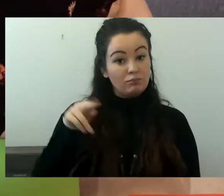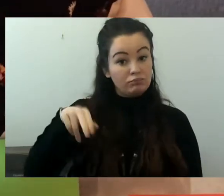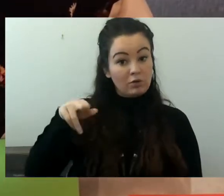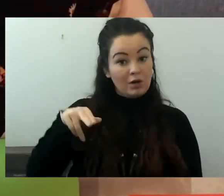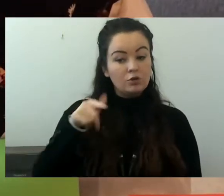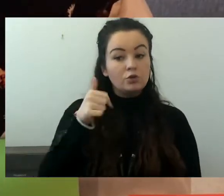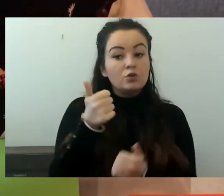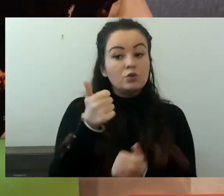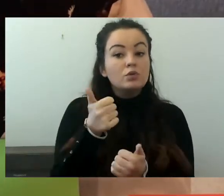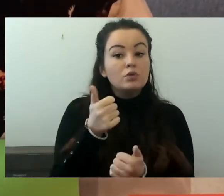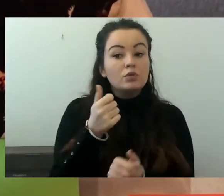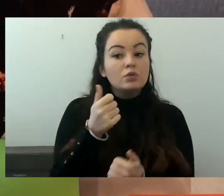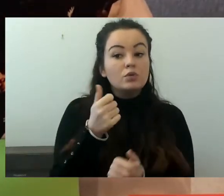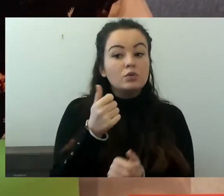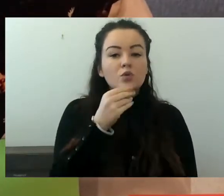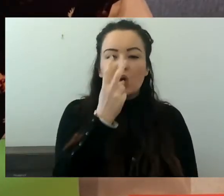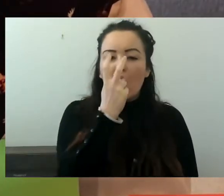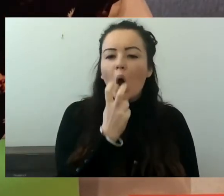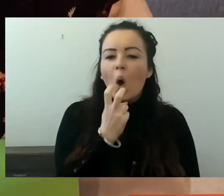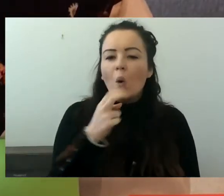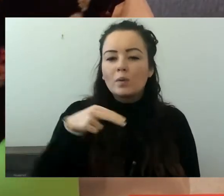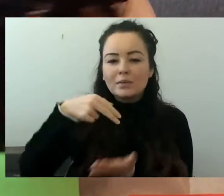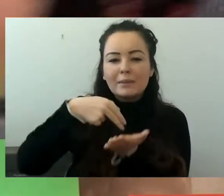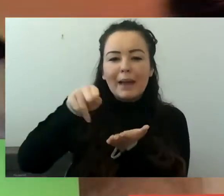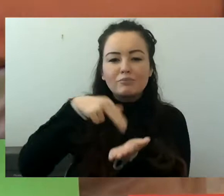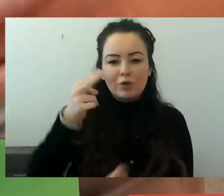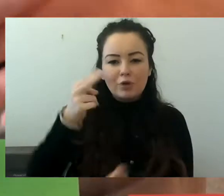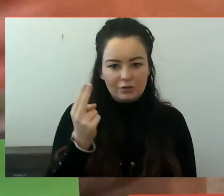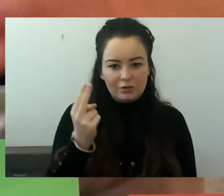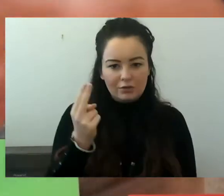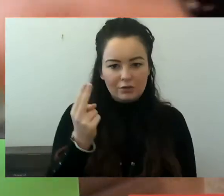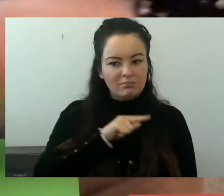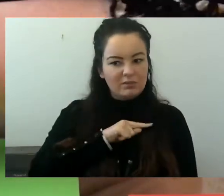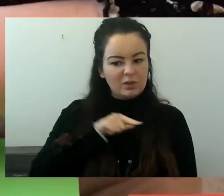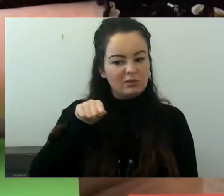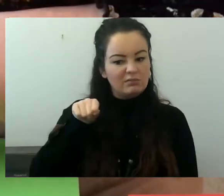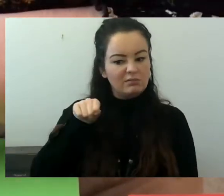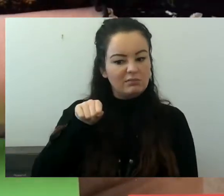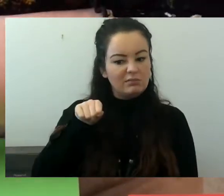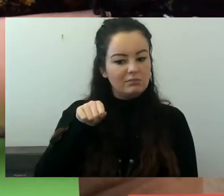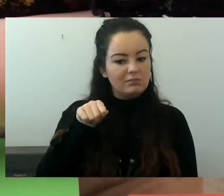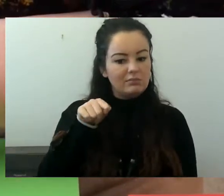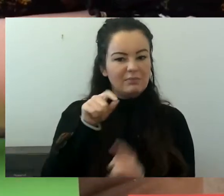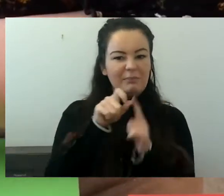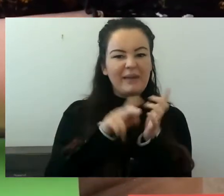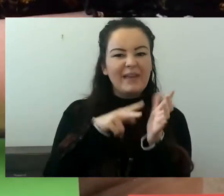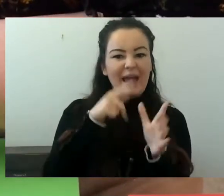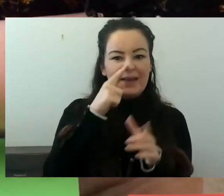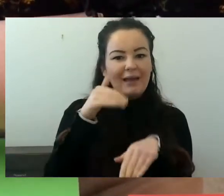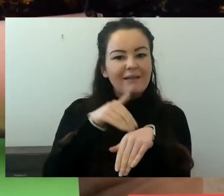brush. It's good to use quite an old paint brush when you're using PVA glue because it can change